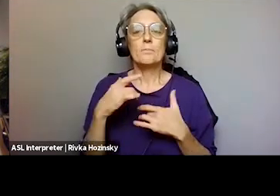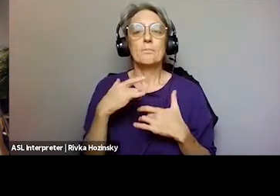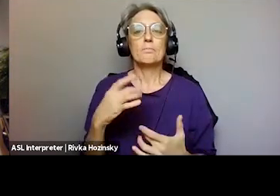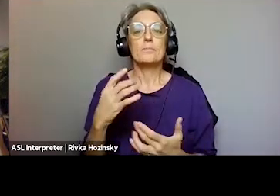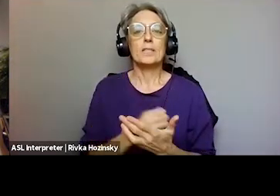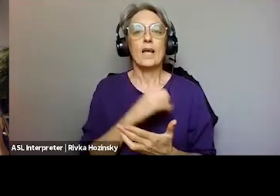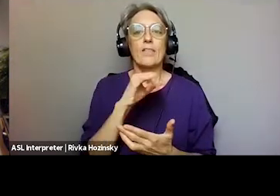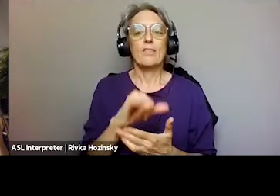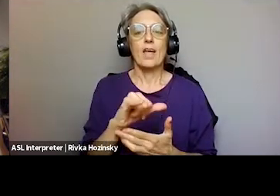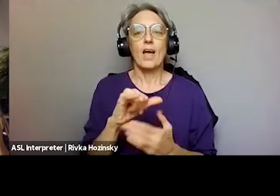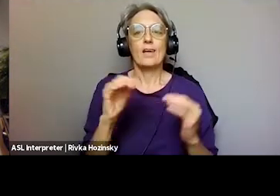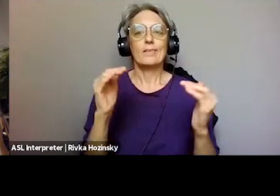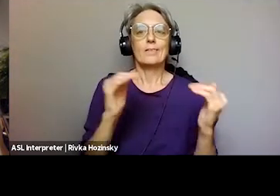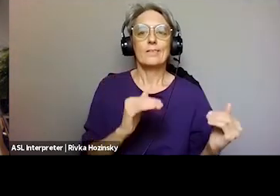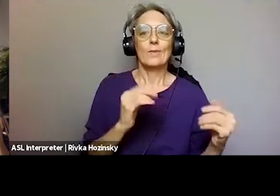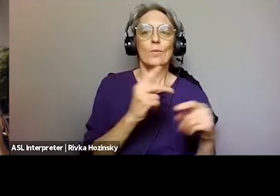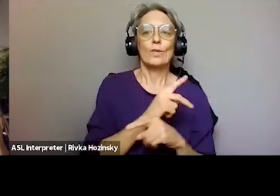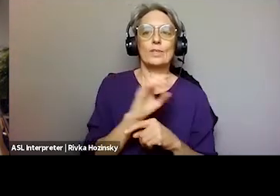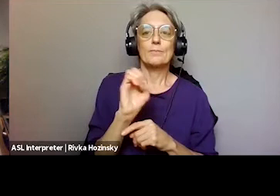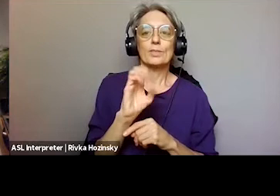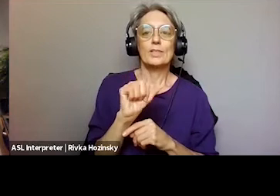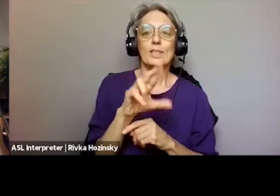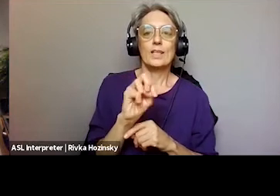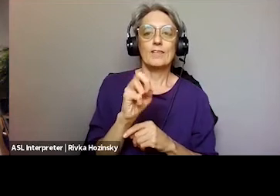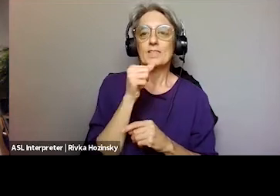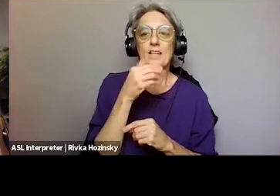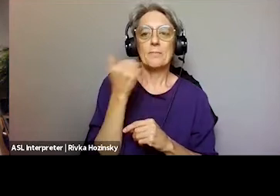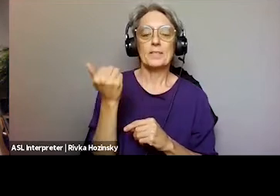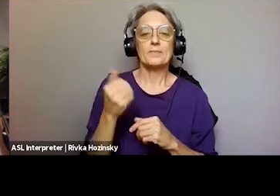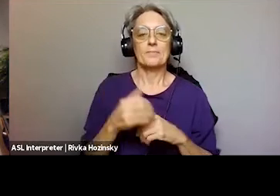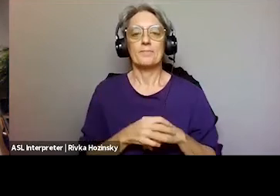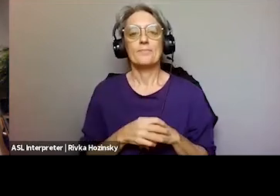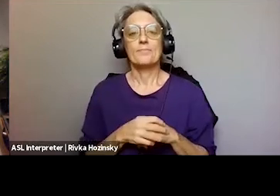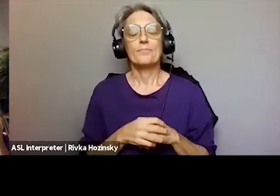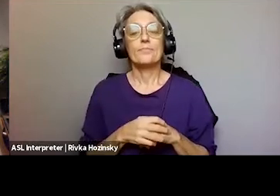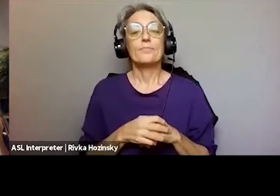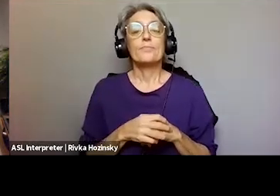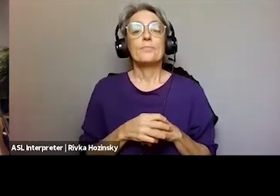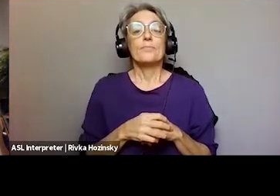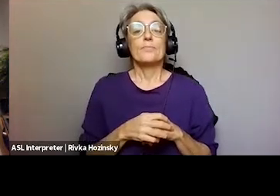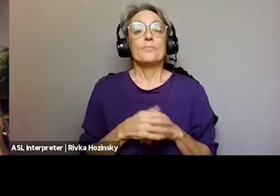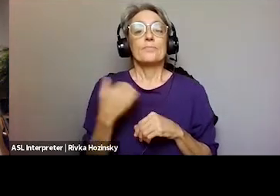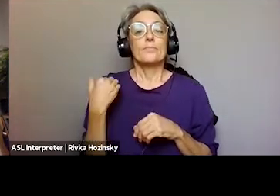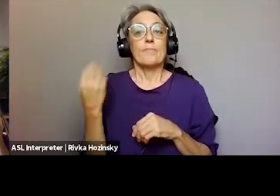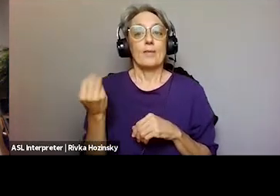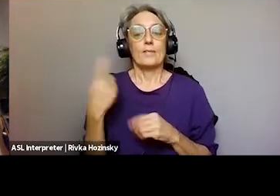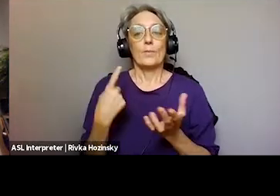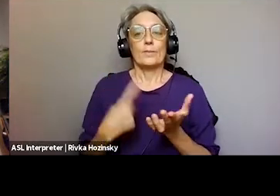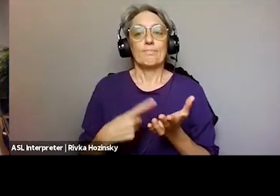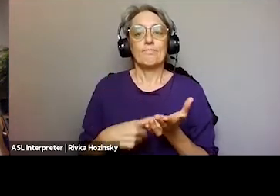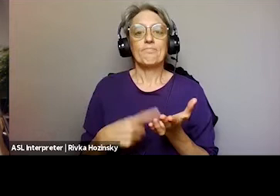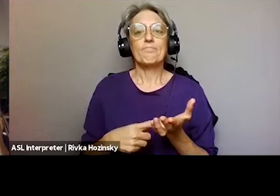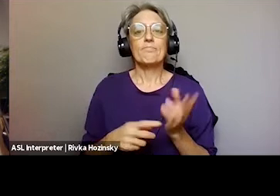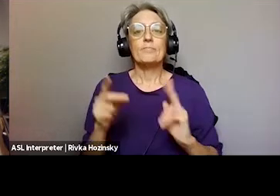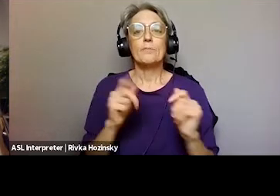optimal emergency care. And as we discussed a lot on Monday, for people with physical disabilities,